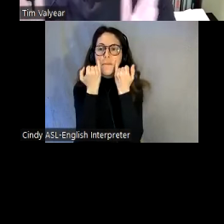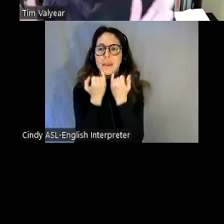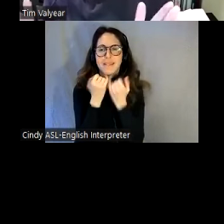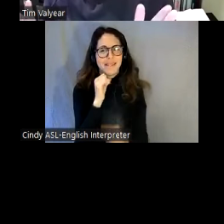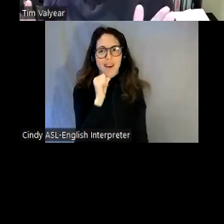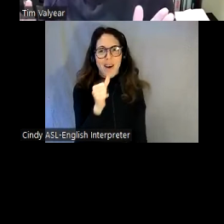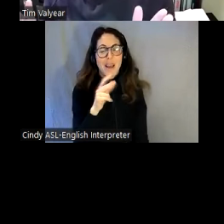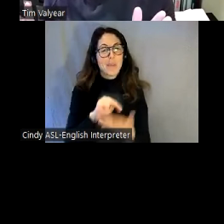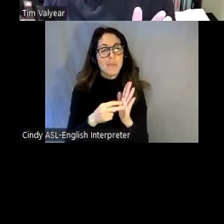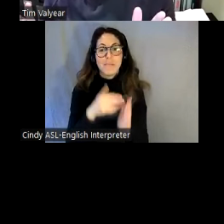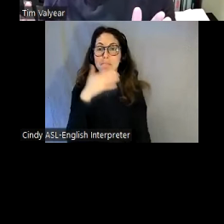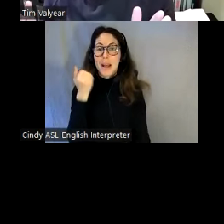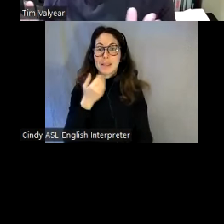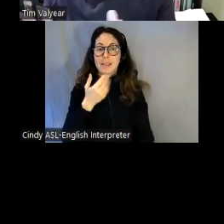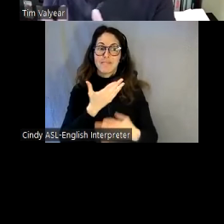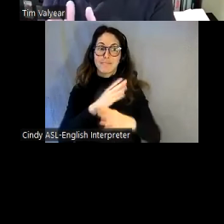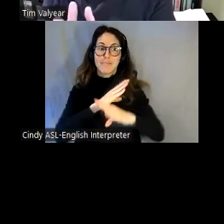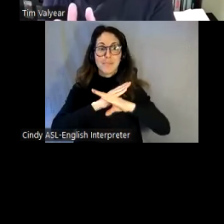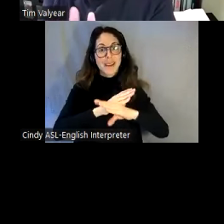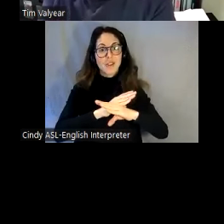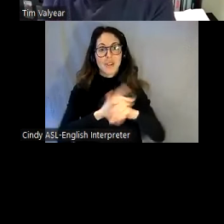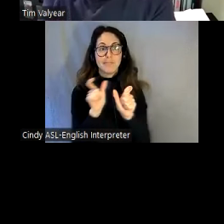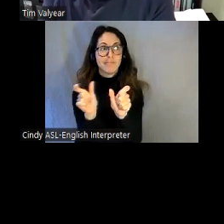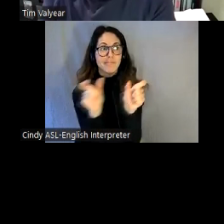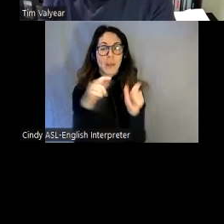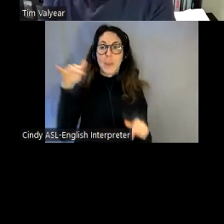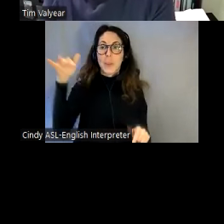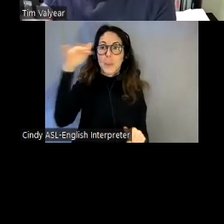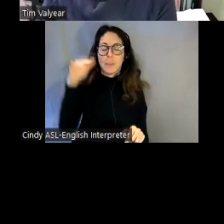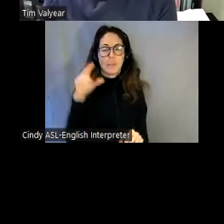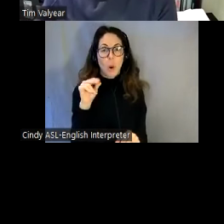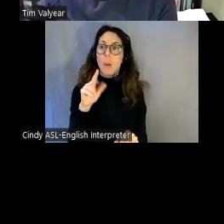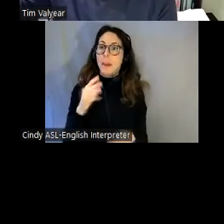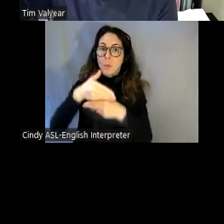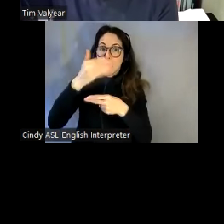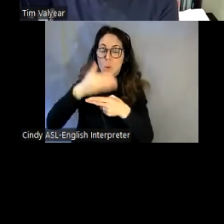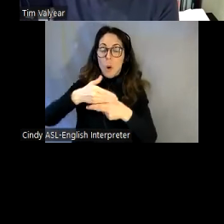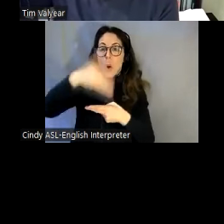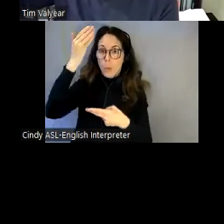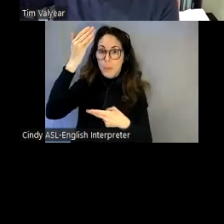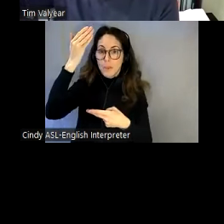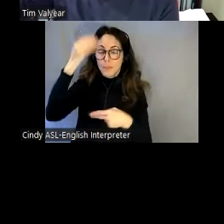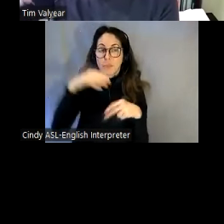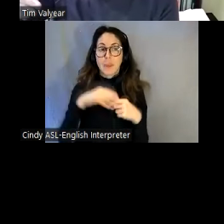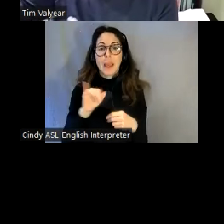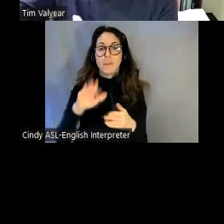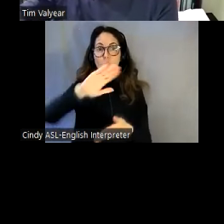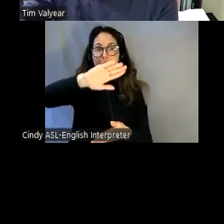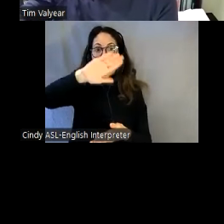95? Those masks can be used, but remember, they aren't fit tested perfectly to your face. They won't protect you